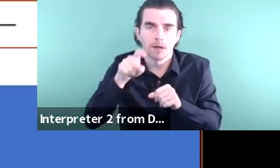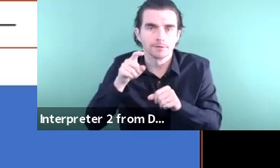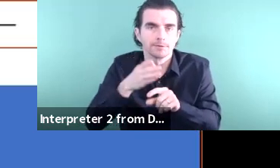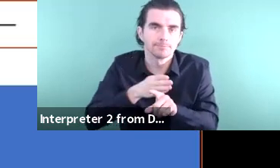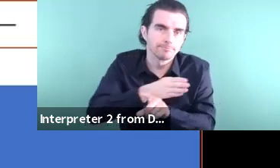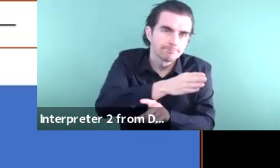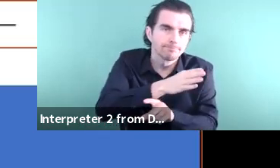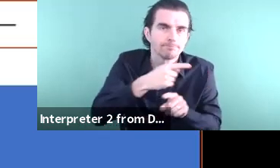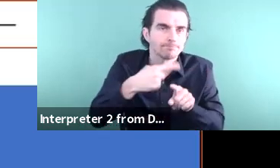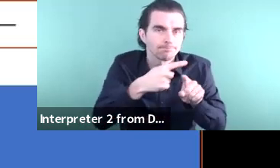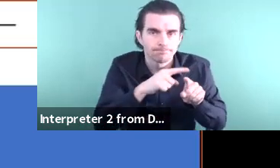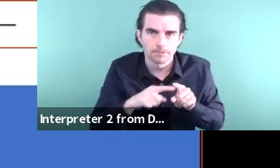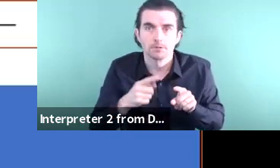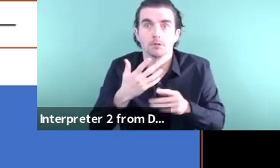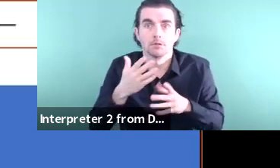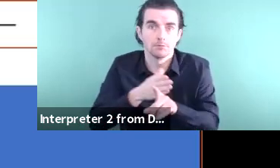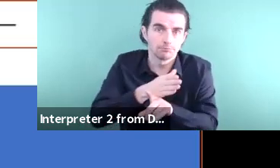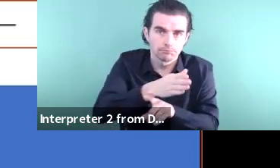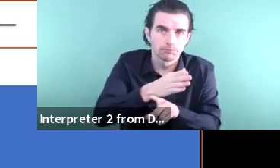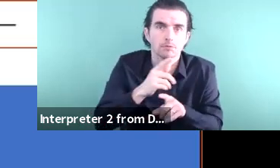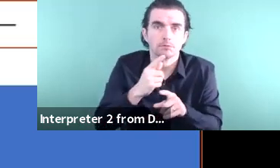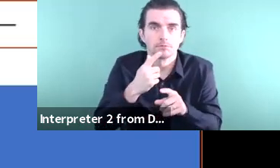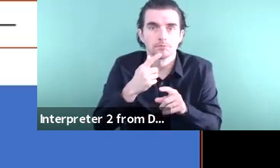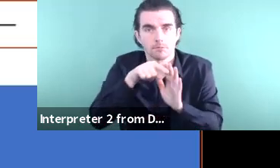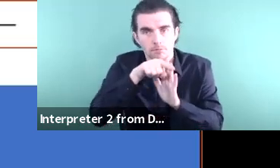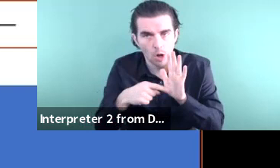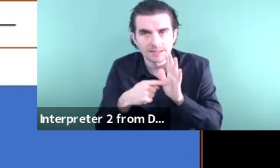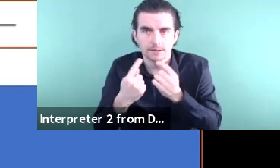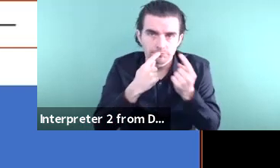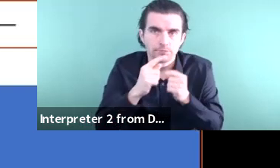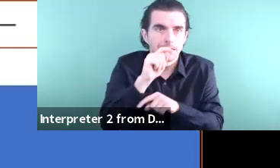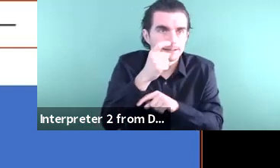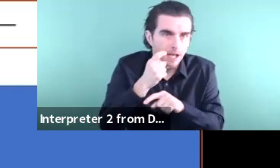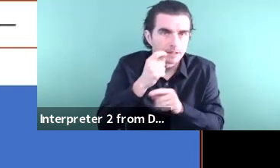Very often, disability support is also not compatible with other basic income support.